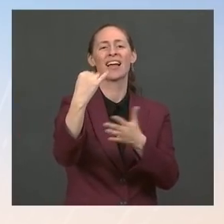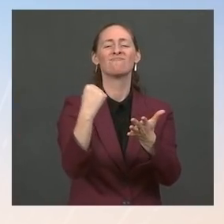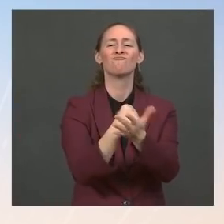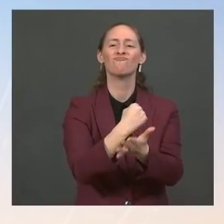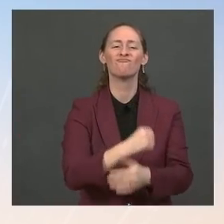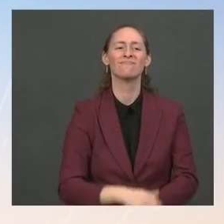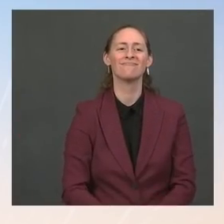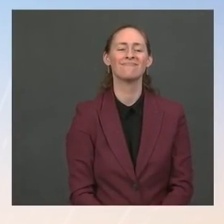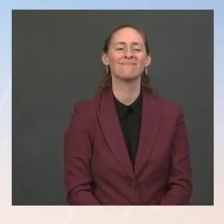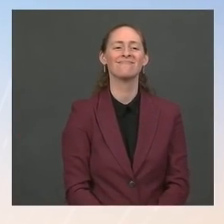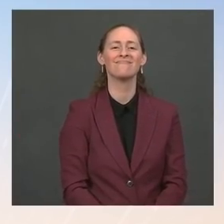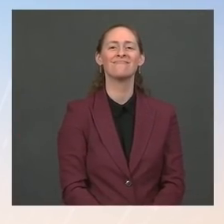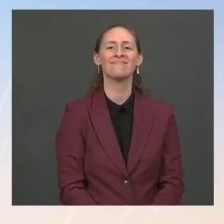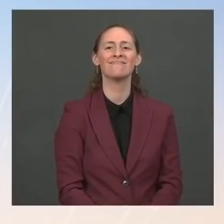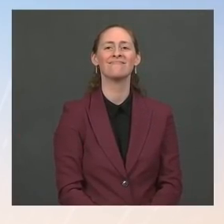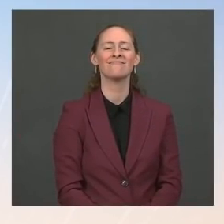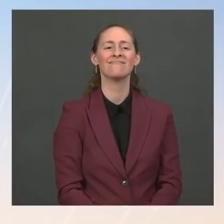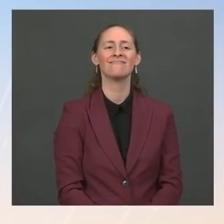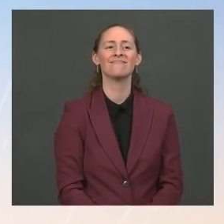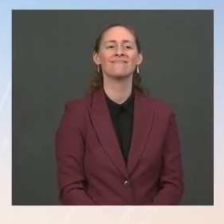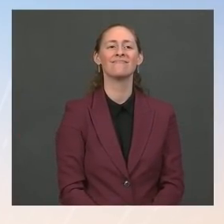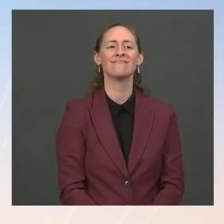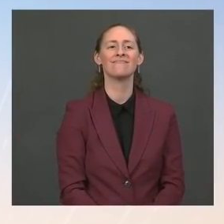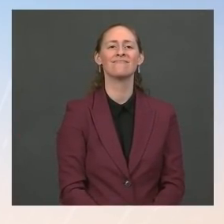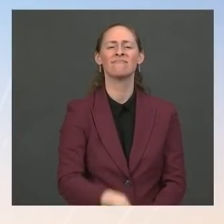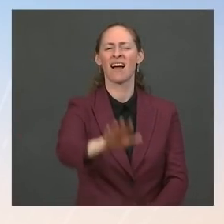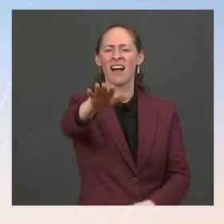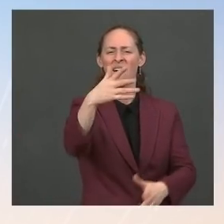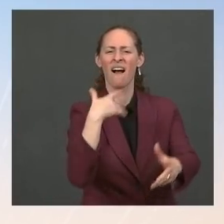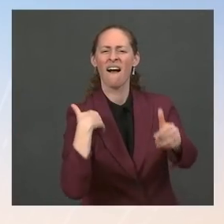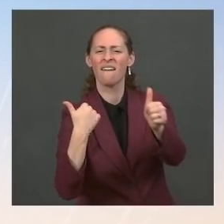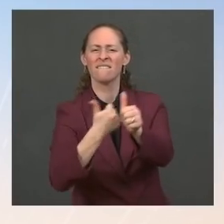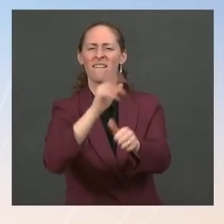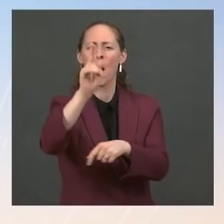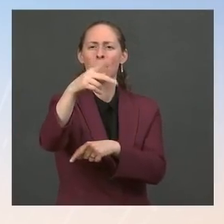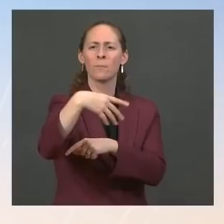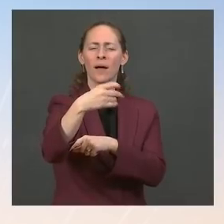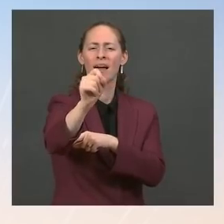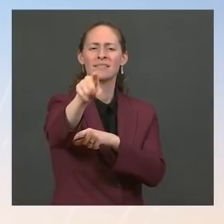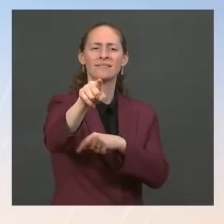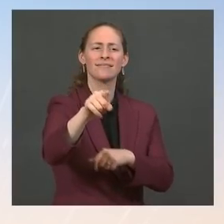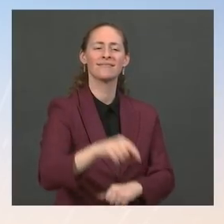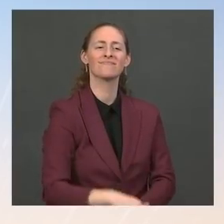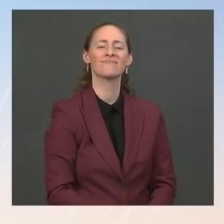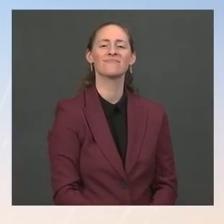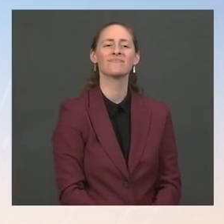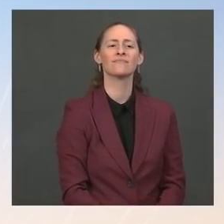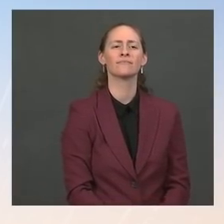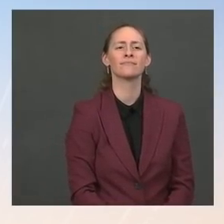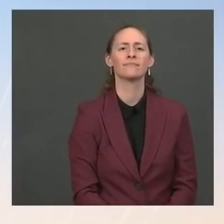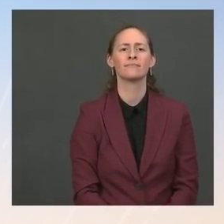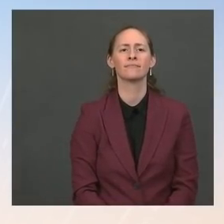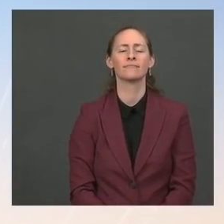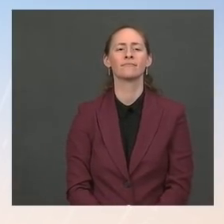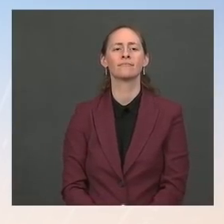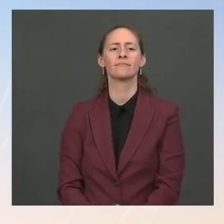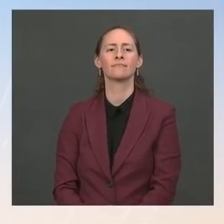You mentioned a second ago that the White House was offering technical assistance to members of Congress when it comes to human rights legislation.